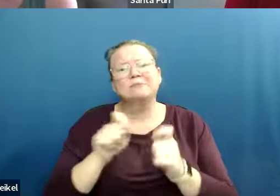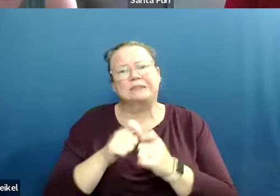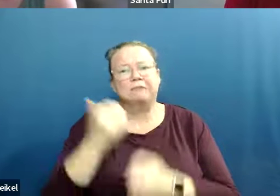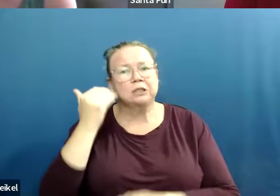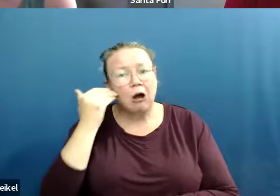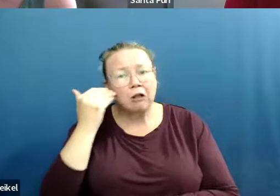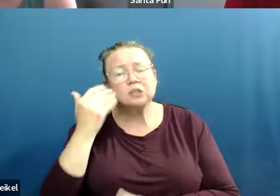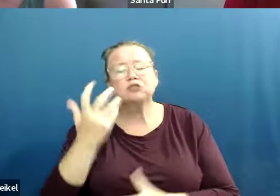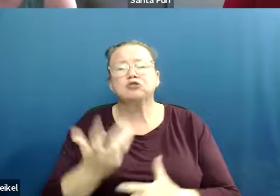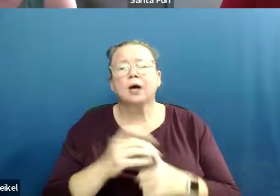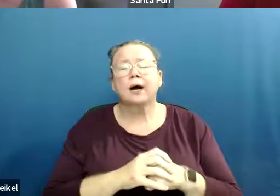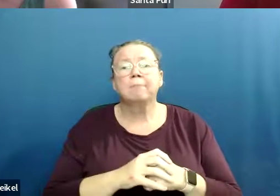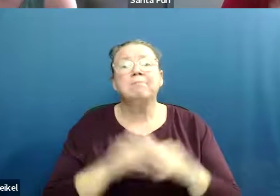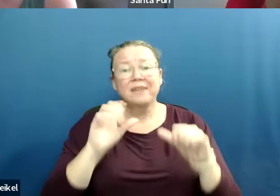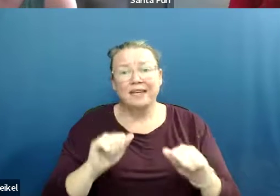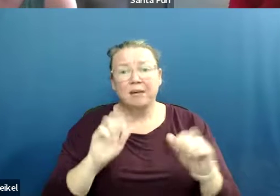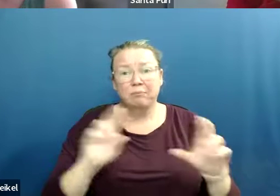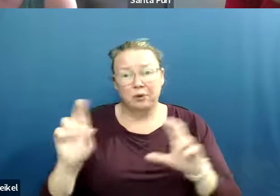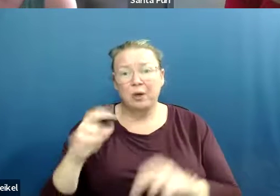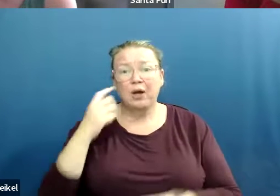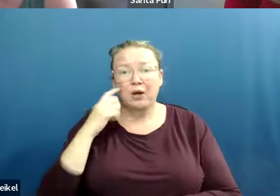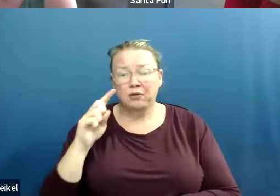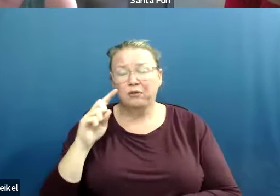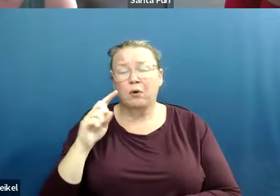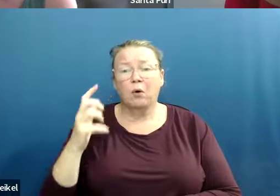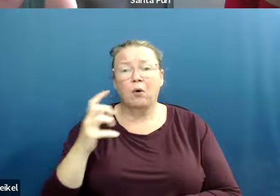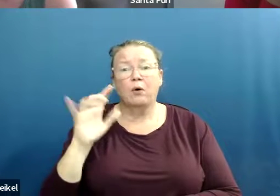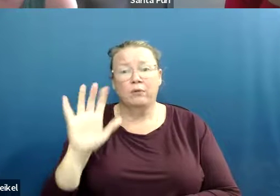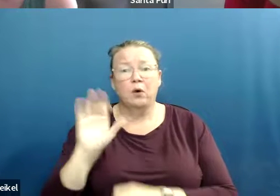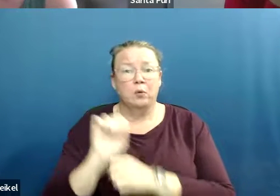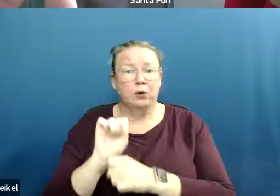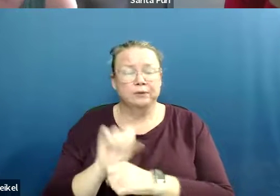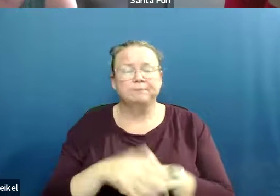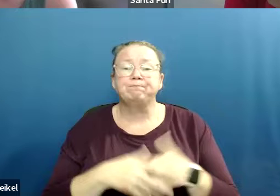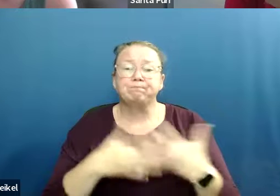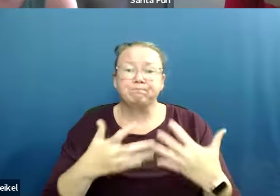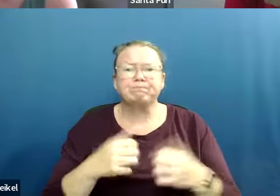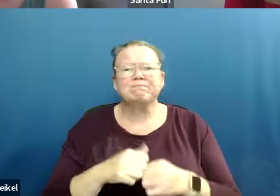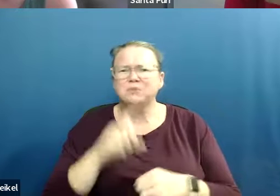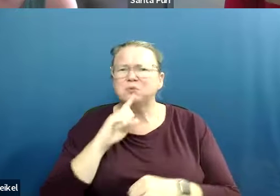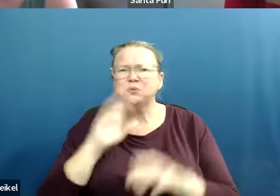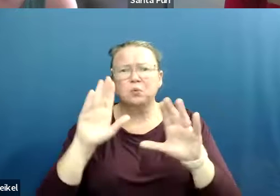Sarita Puri: to be prepared for the for the work. So there's really great